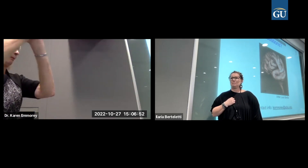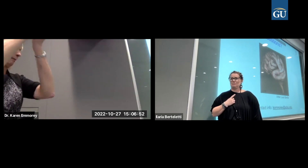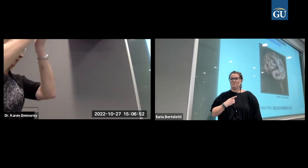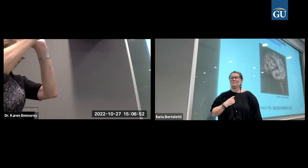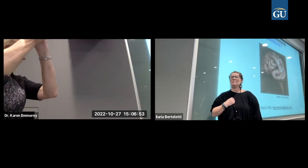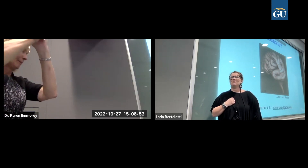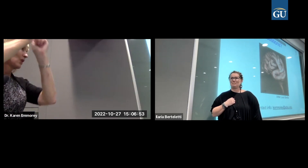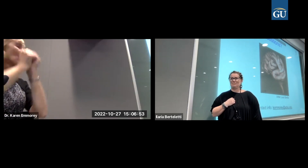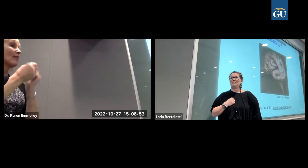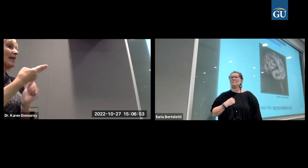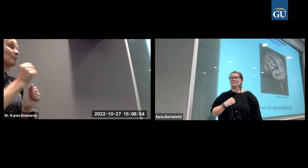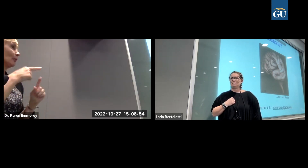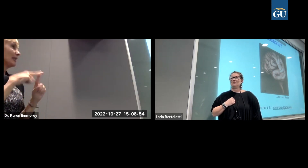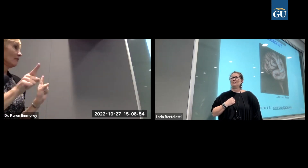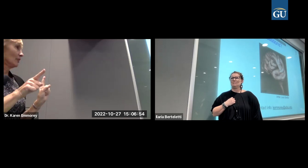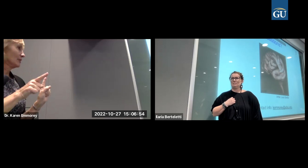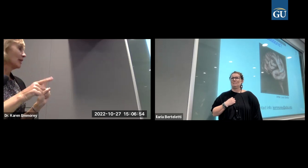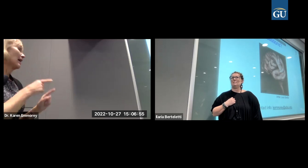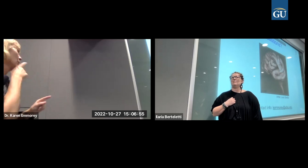So we are also trying to figure out.